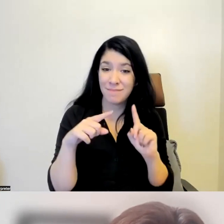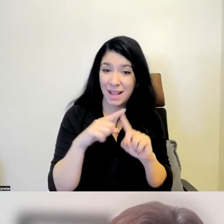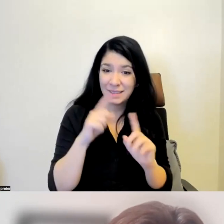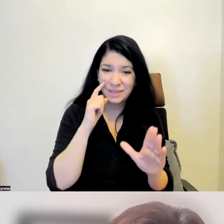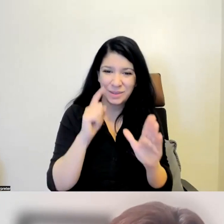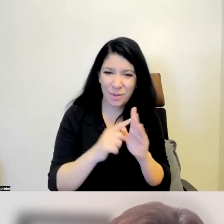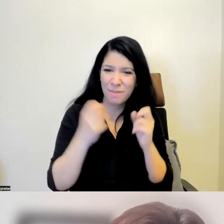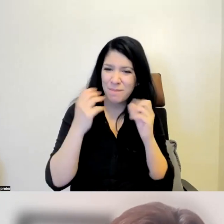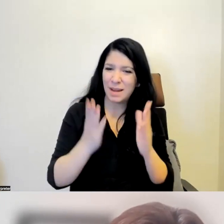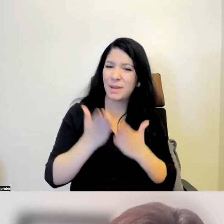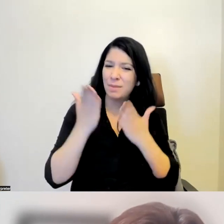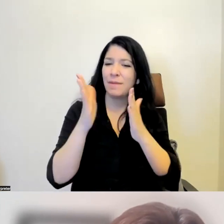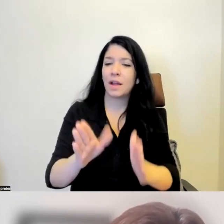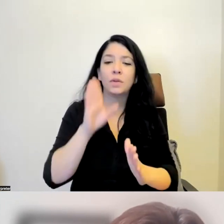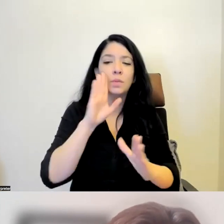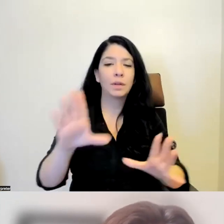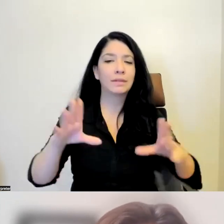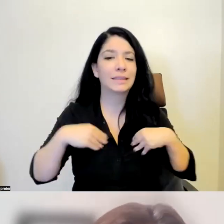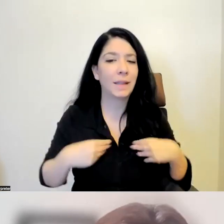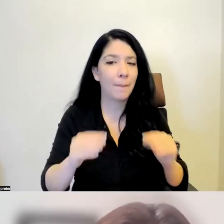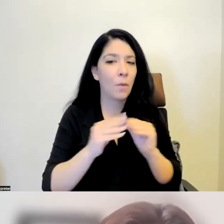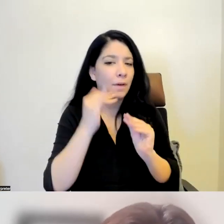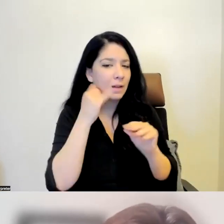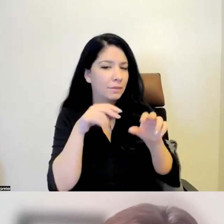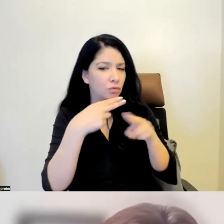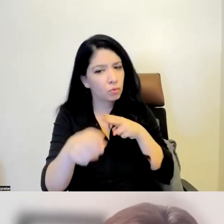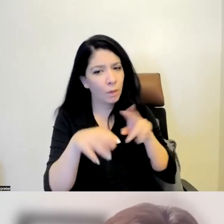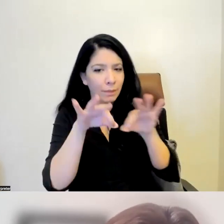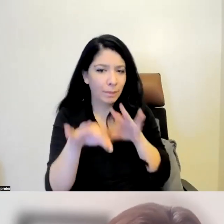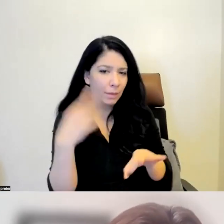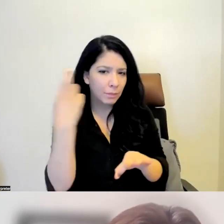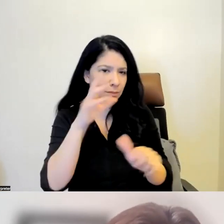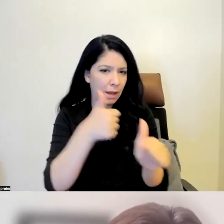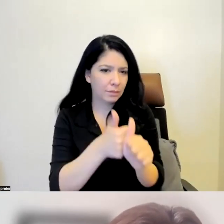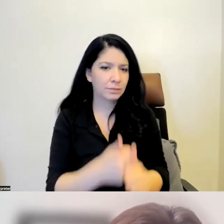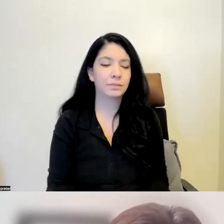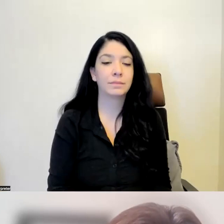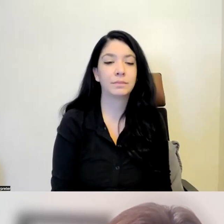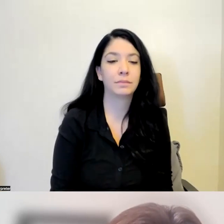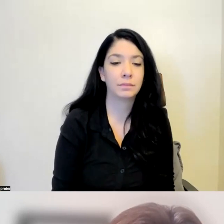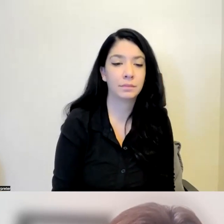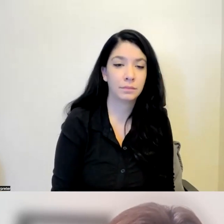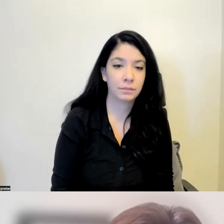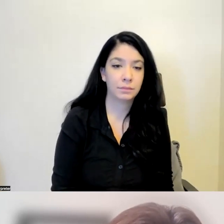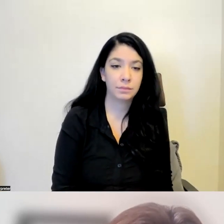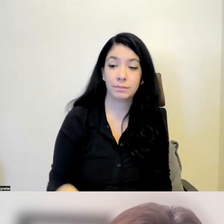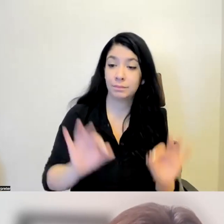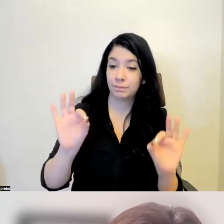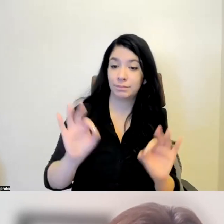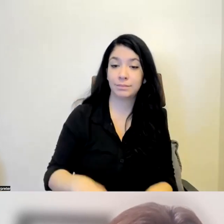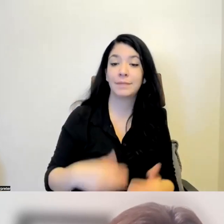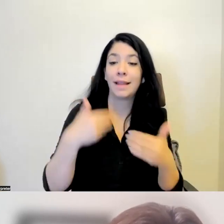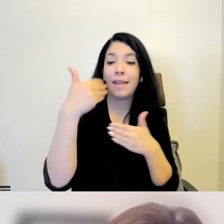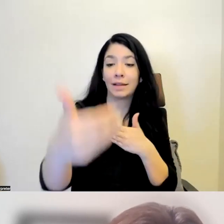providers are more receptive to that. >> EMMA MARTIN: Great. Next, we had several